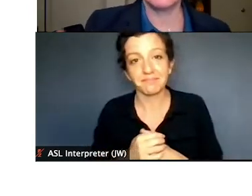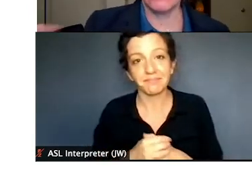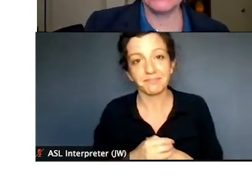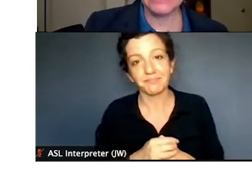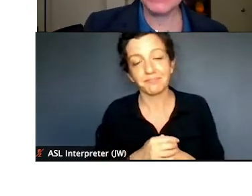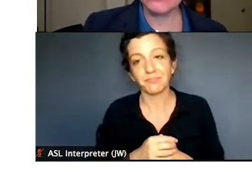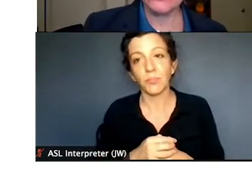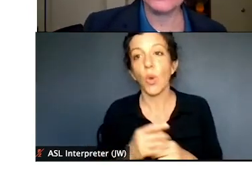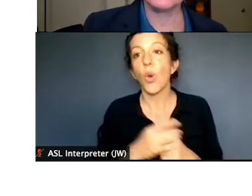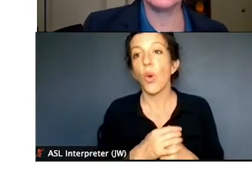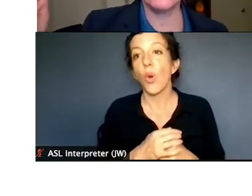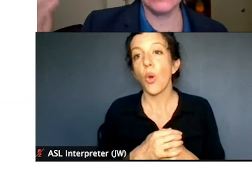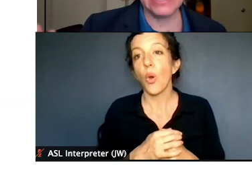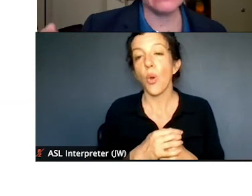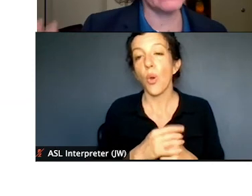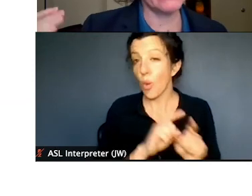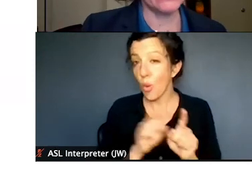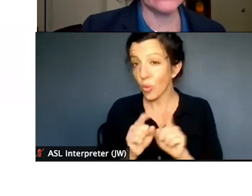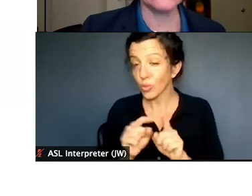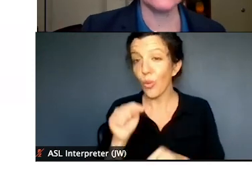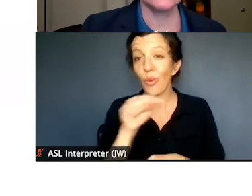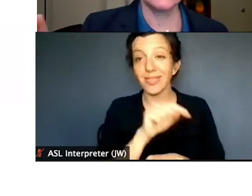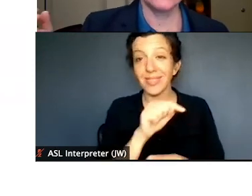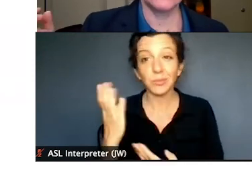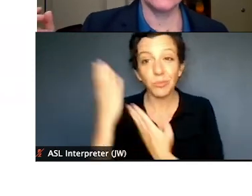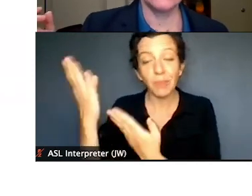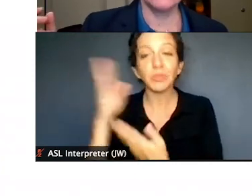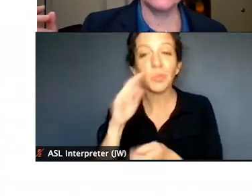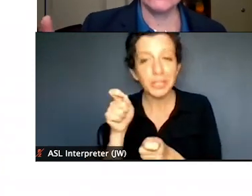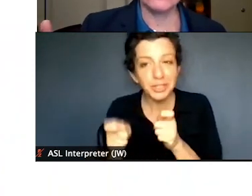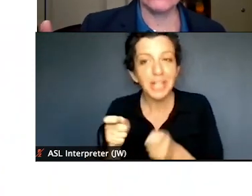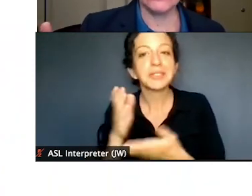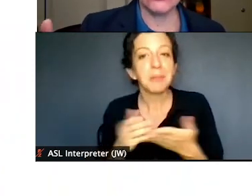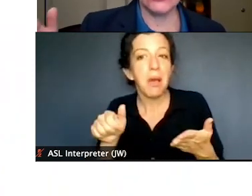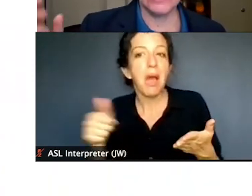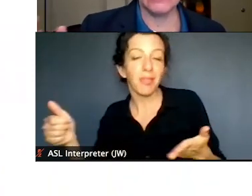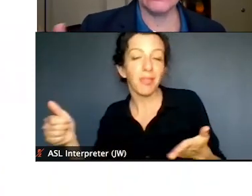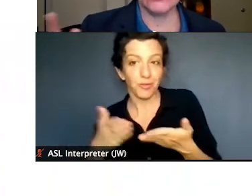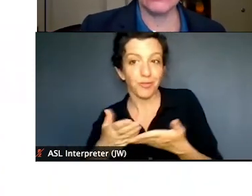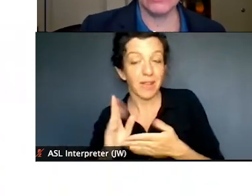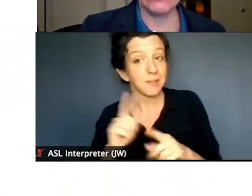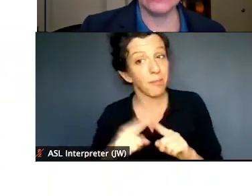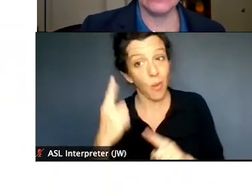taxpayers organizations, the League of Women Voters, the Nurses Association, and Dolores Huerta.